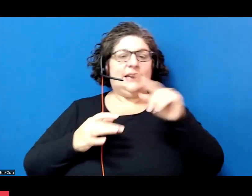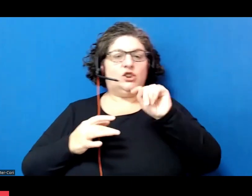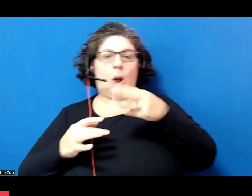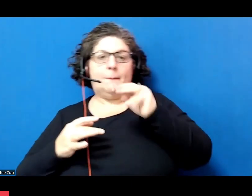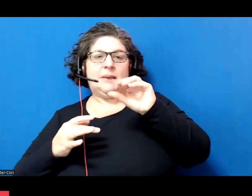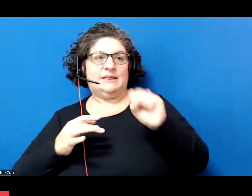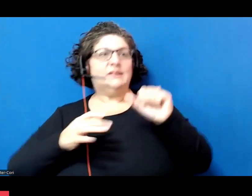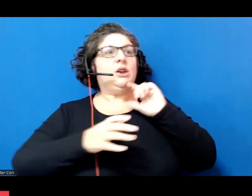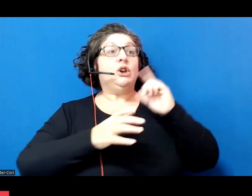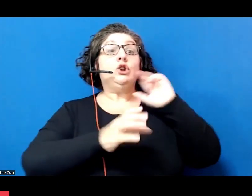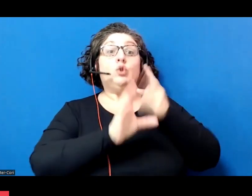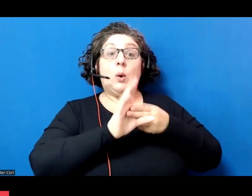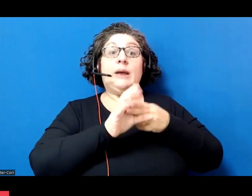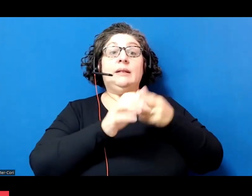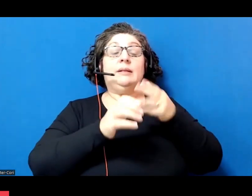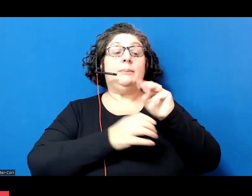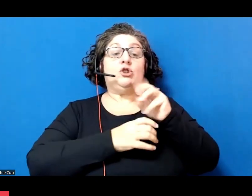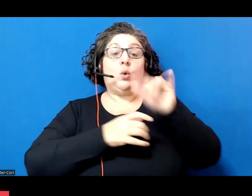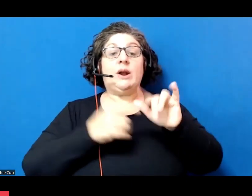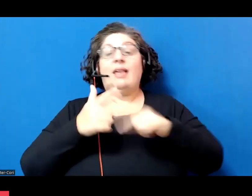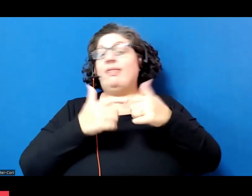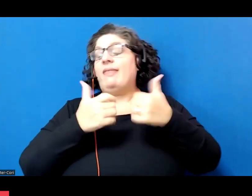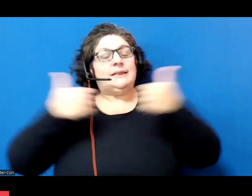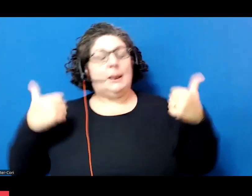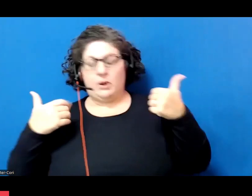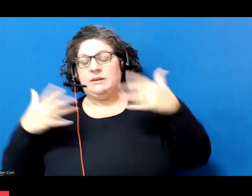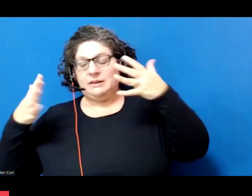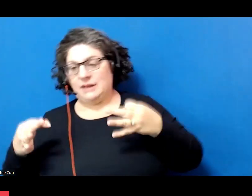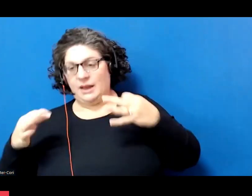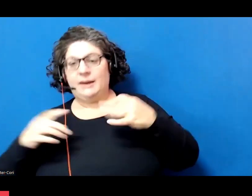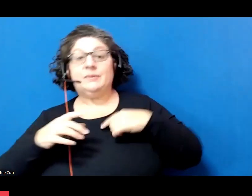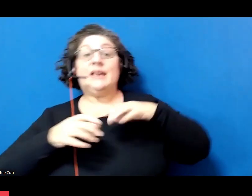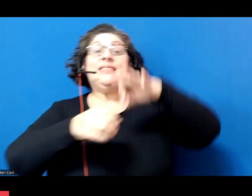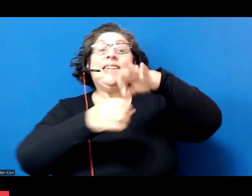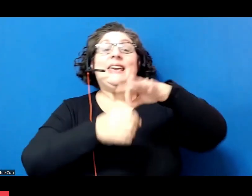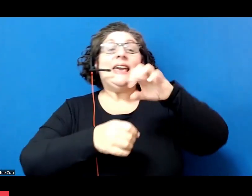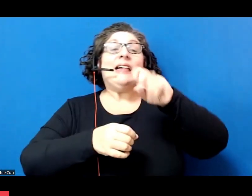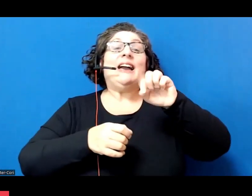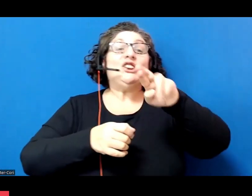separately to note a separate provision, the electors clause of the constitution itch has